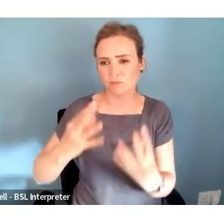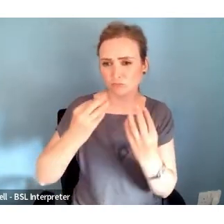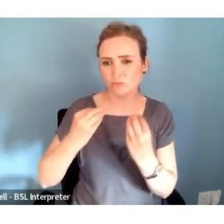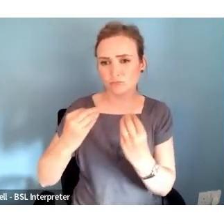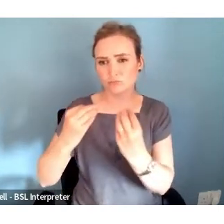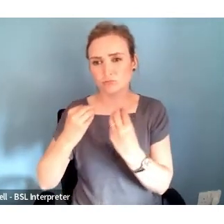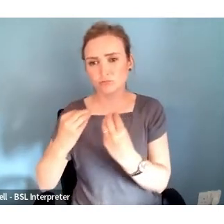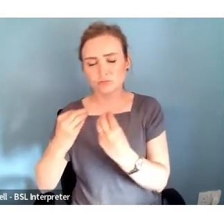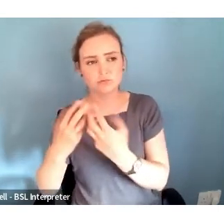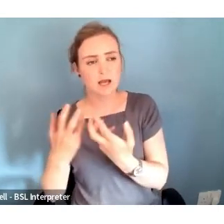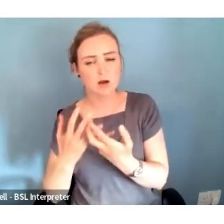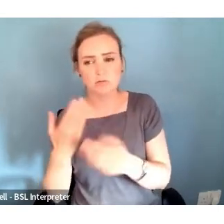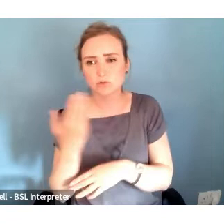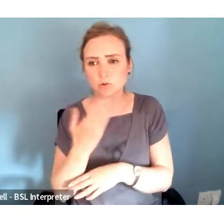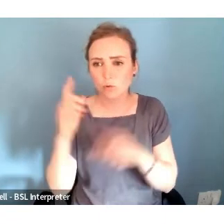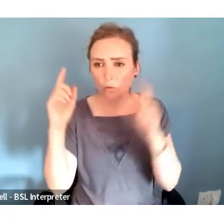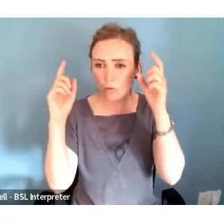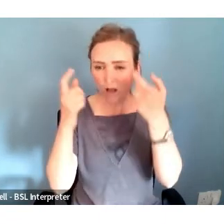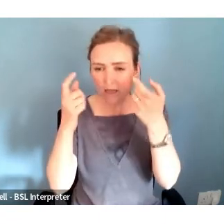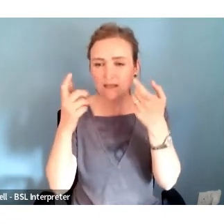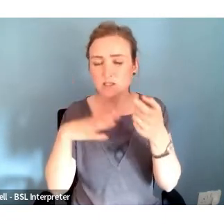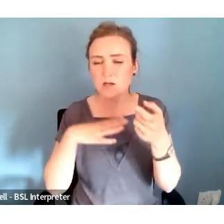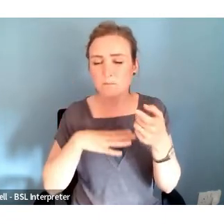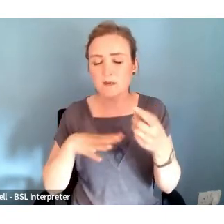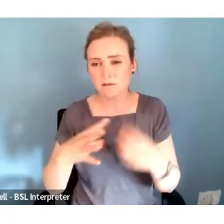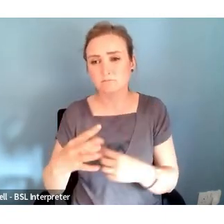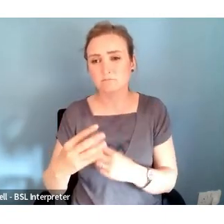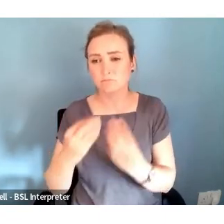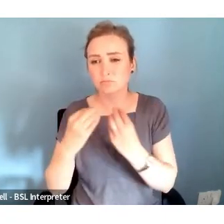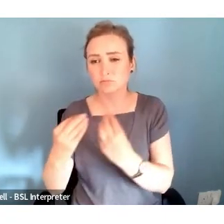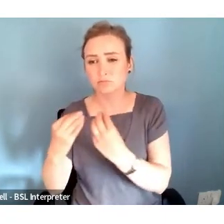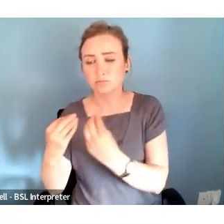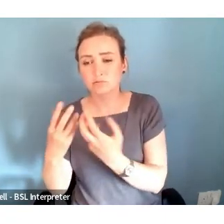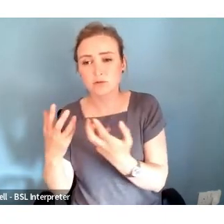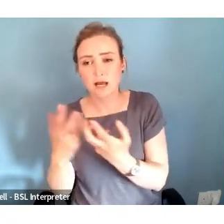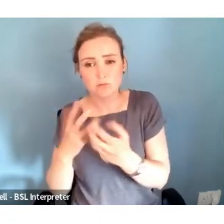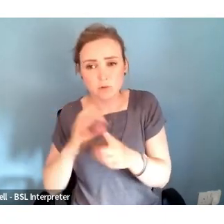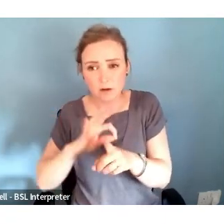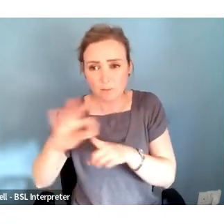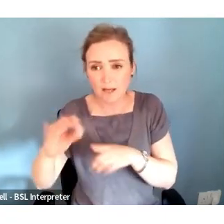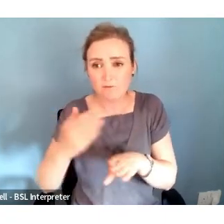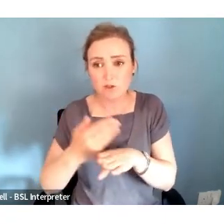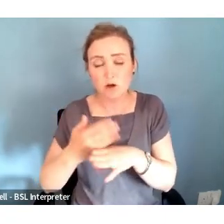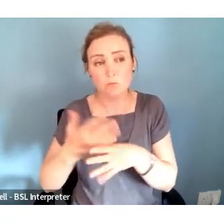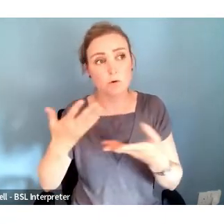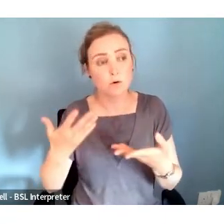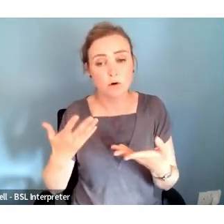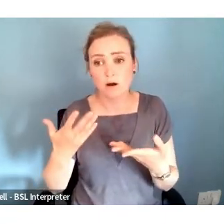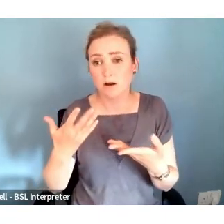in the same job a long time, now are looking again and are kind of new to applying for jobs